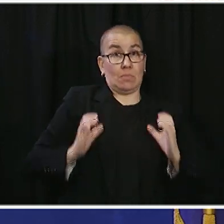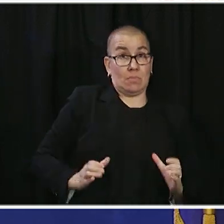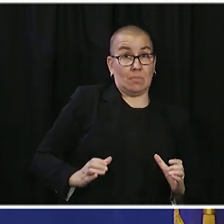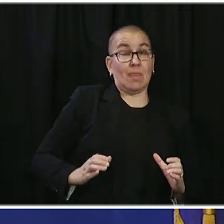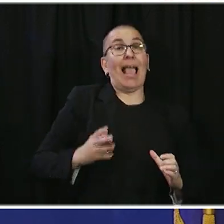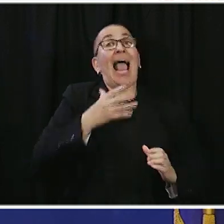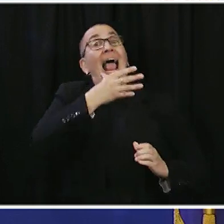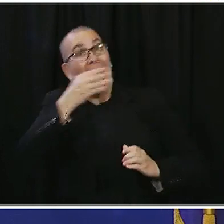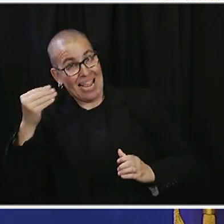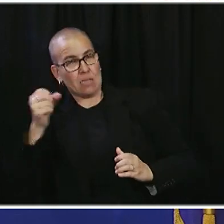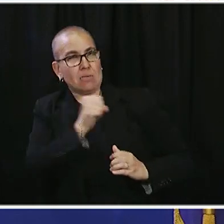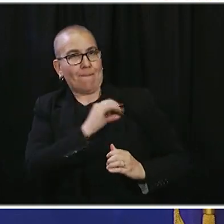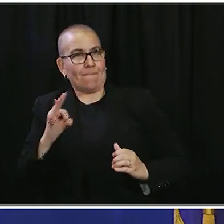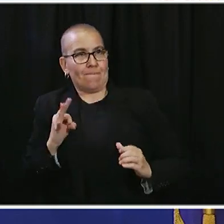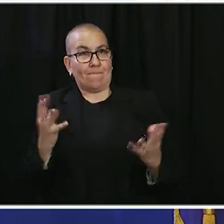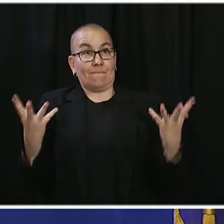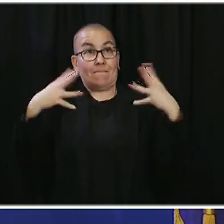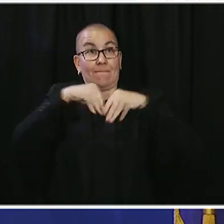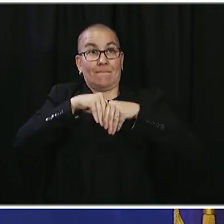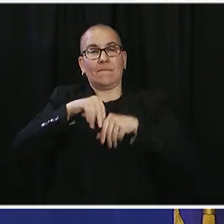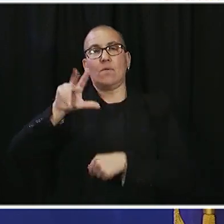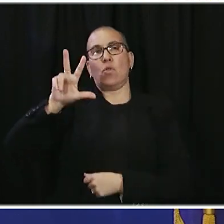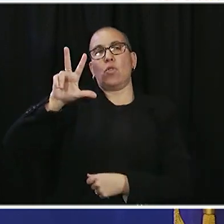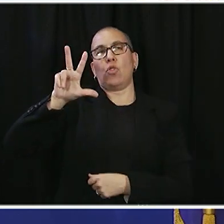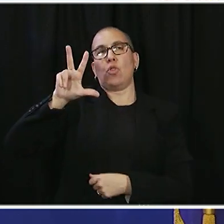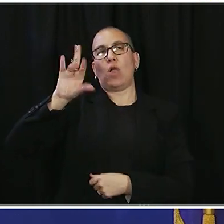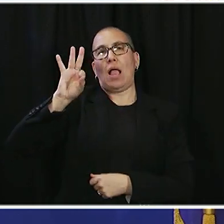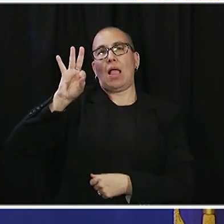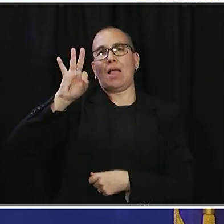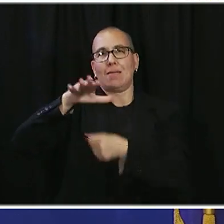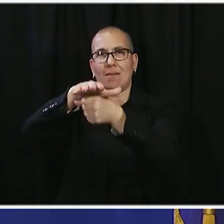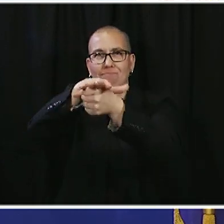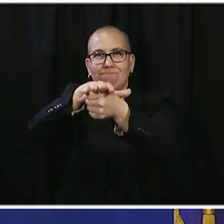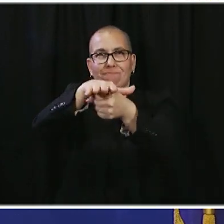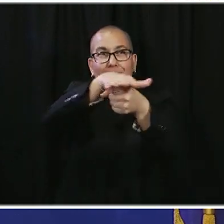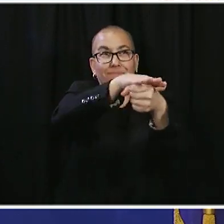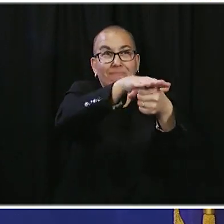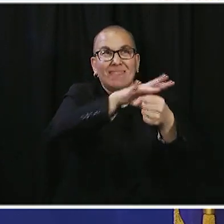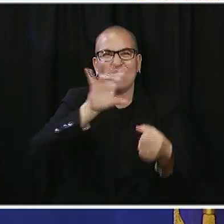WE'VE TESTED ALL -- ALL RESIDENTS AND ALL STAFF IN 39 FACILITIES SO FAR, INCLUDING OVER 7,000 RESIDENTS AND STAFF.